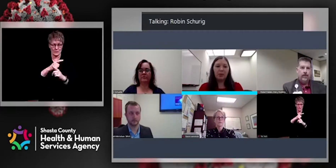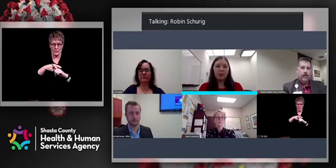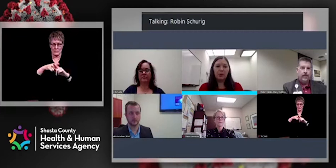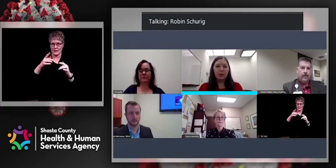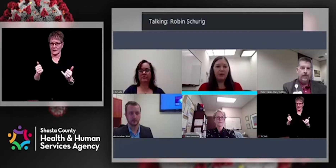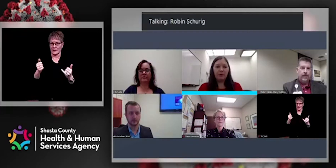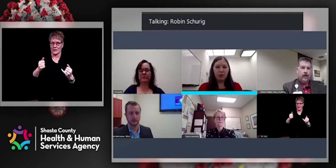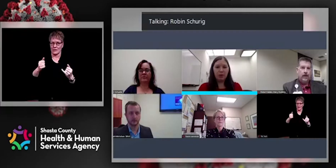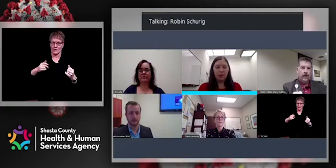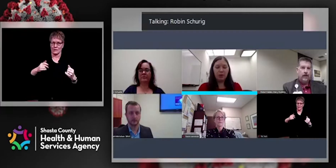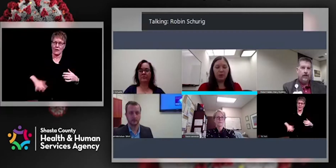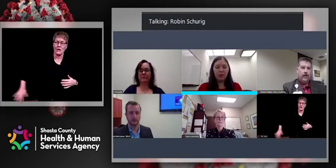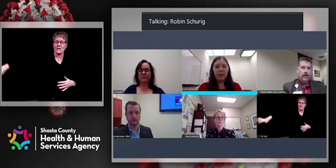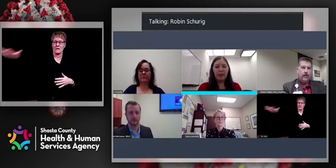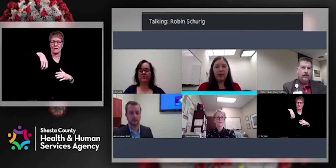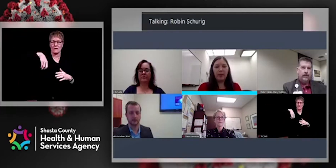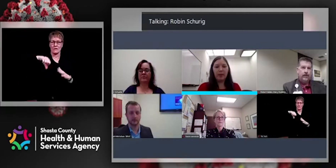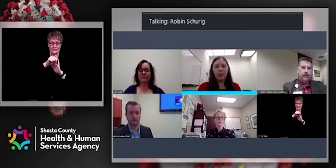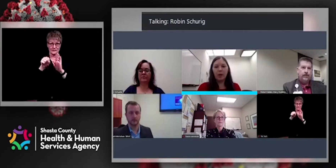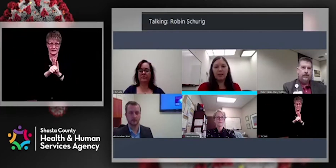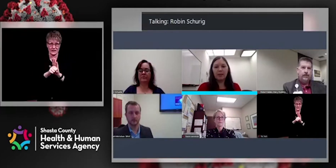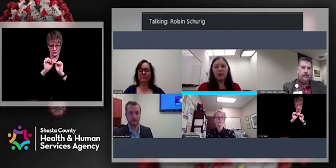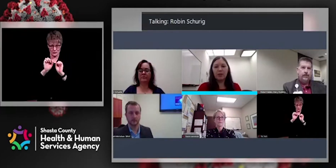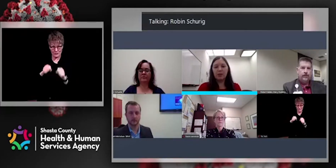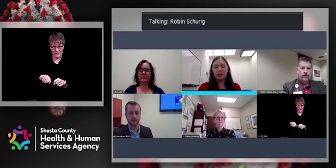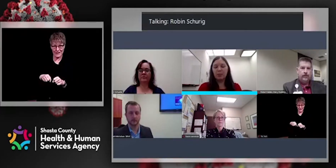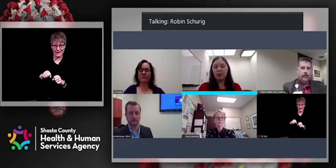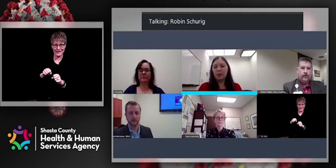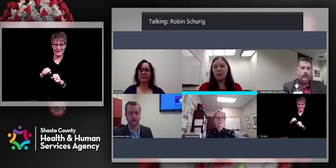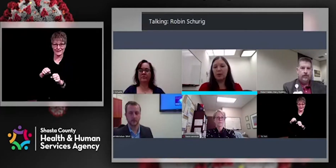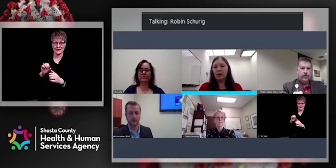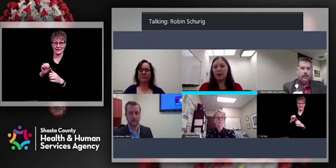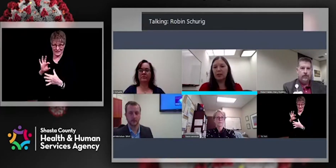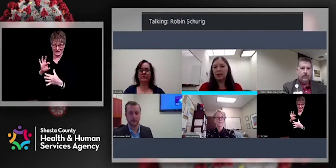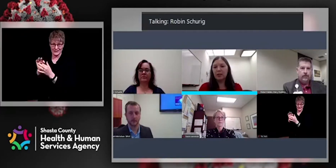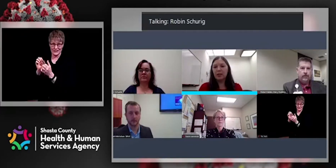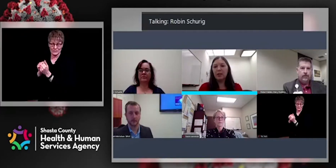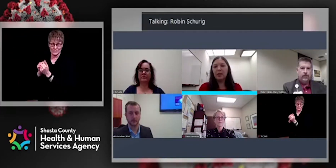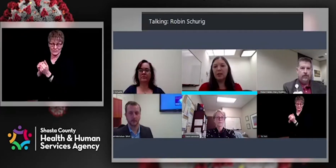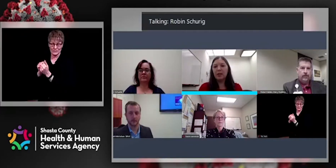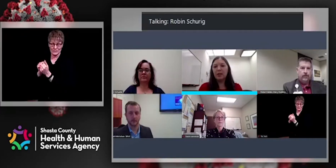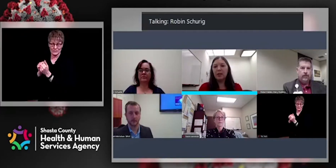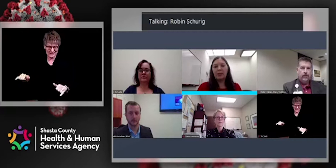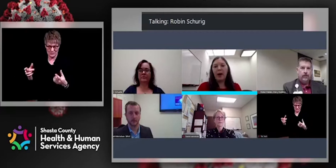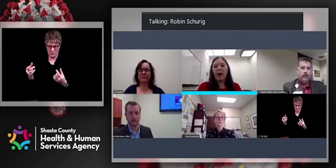opt into it if they choose to, and the way that it works is it uses Bluetooth technology and